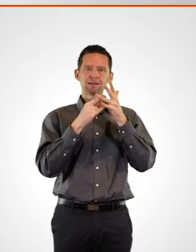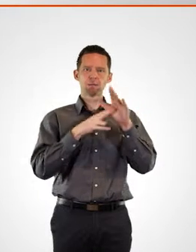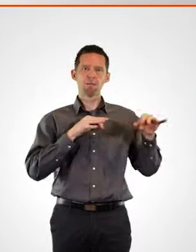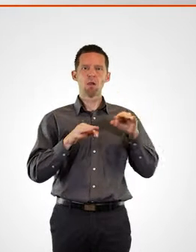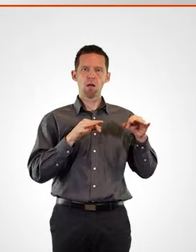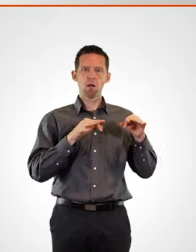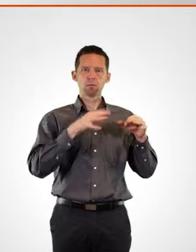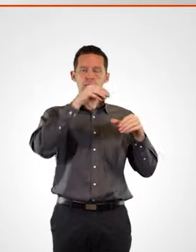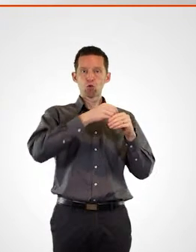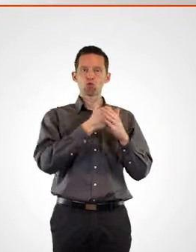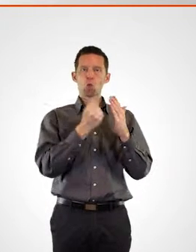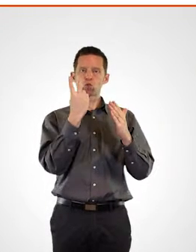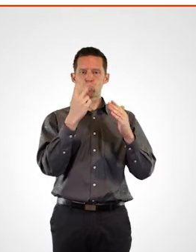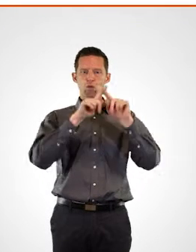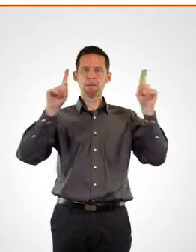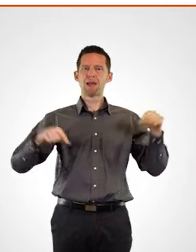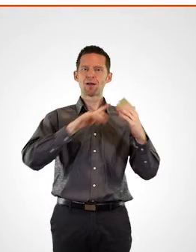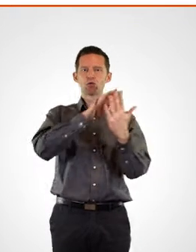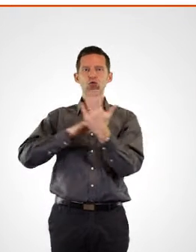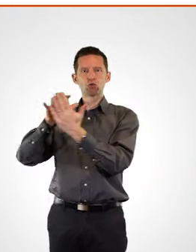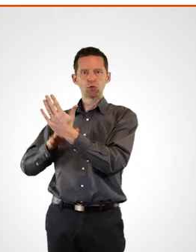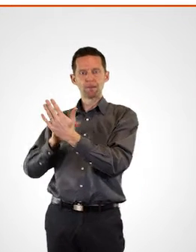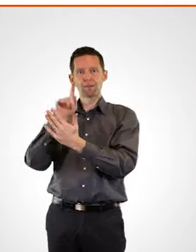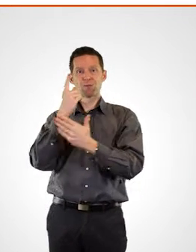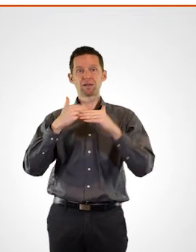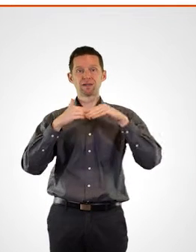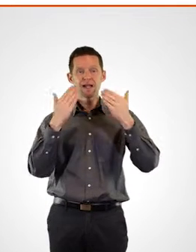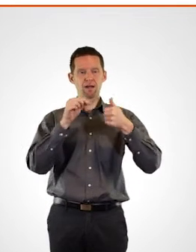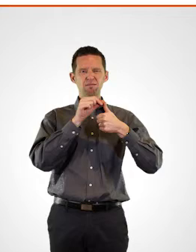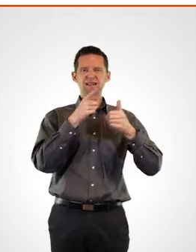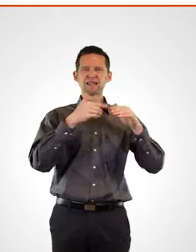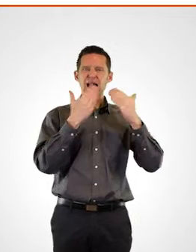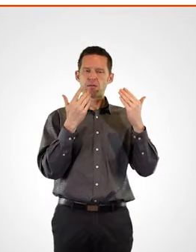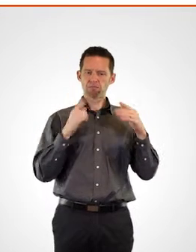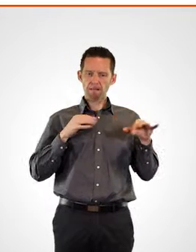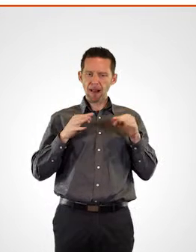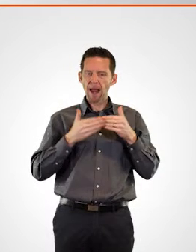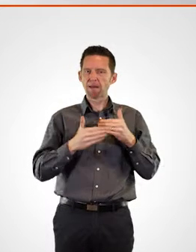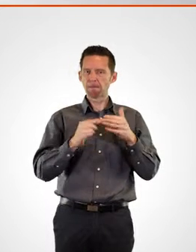The lesson plans are always comprised of two pages. The first page is the daily planning page